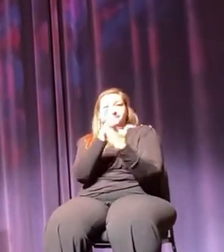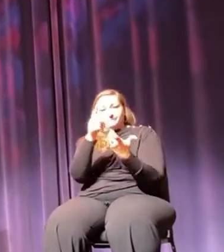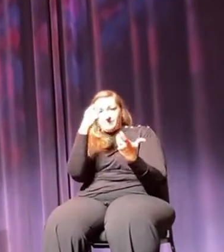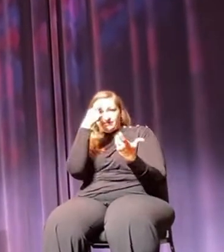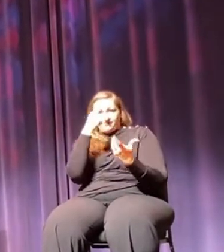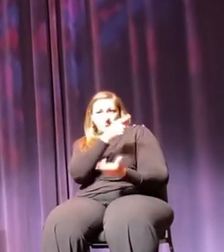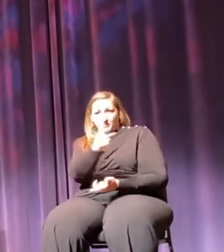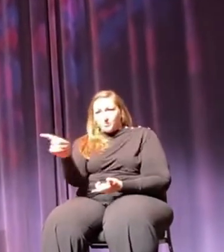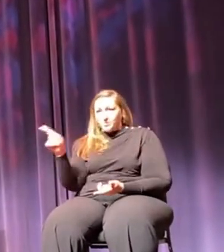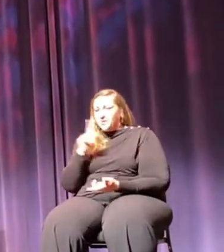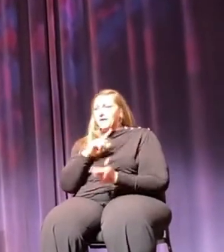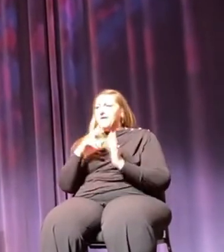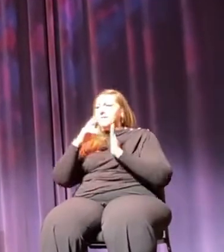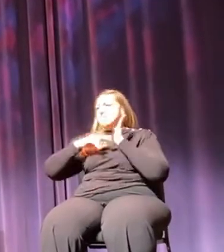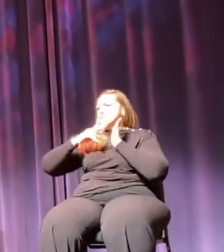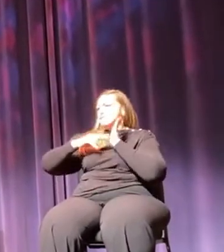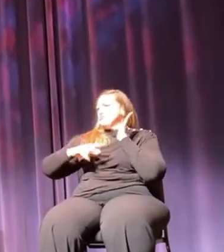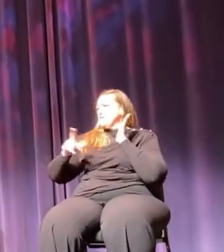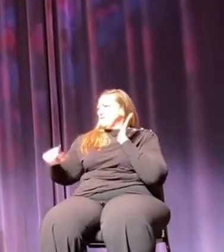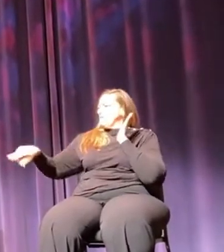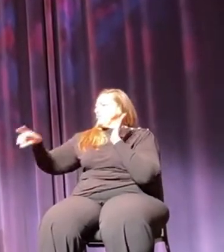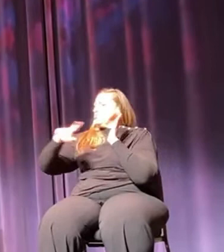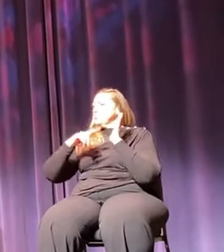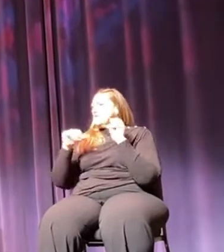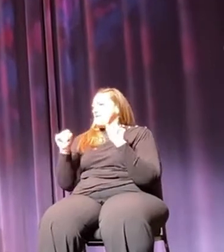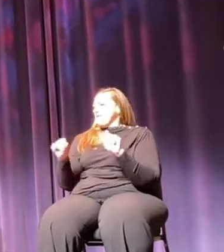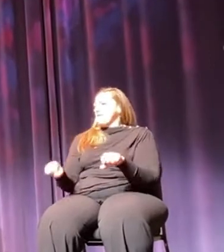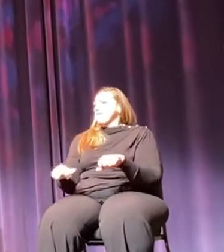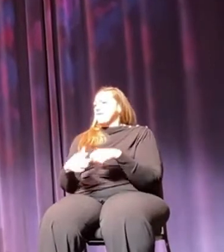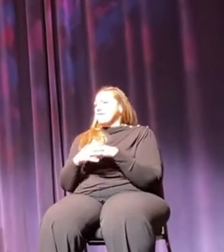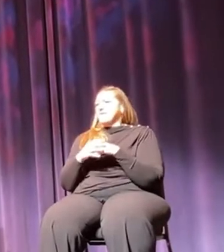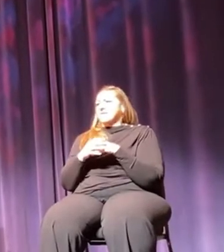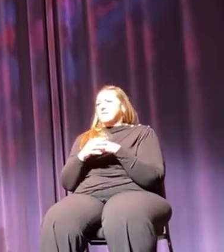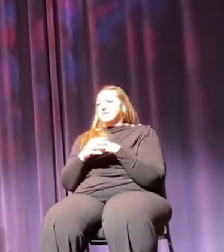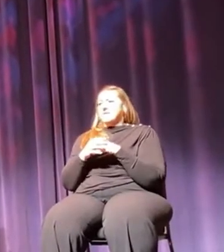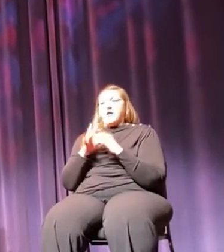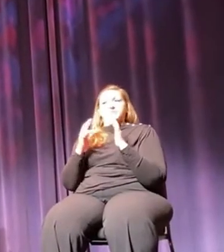and as I'm reading, you're welcome to watch me read,